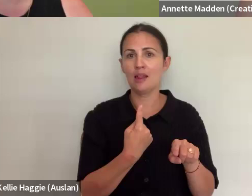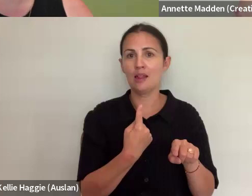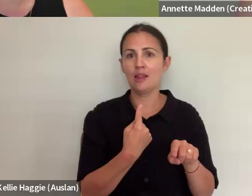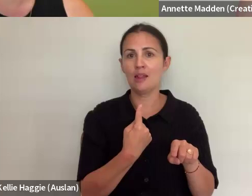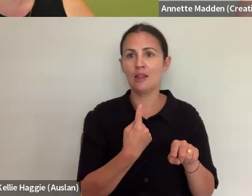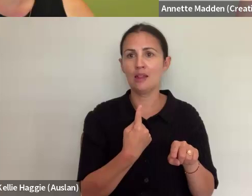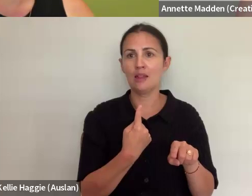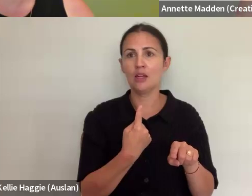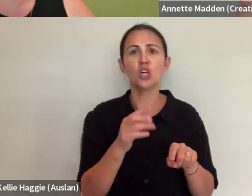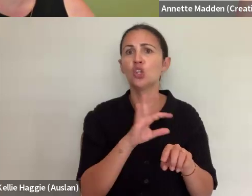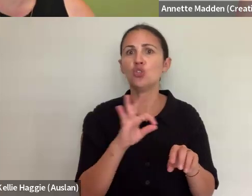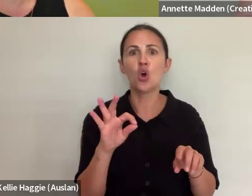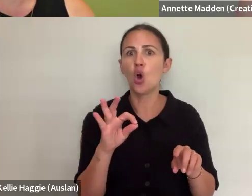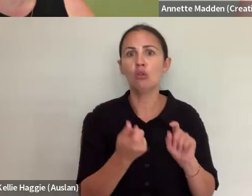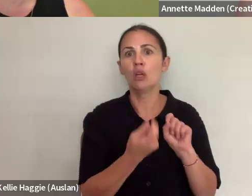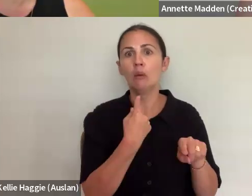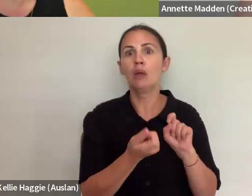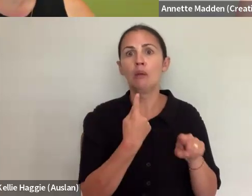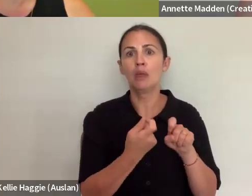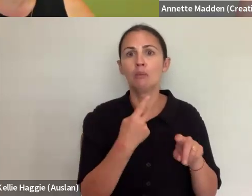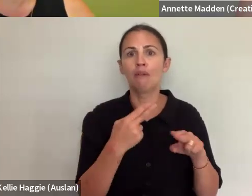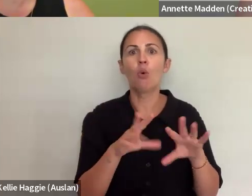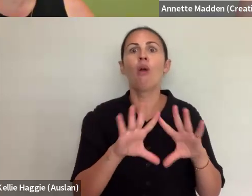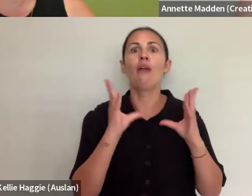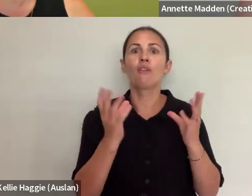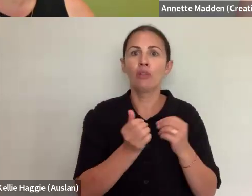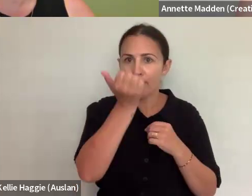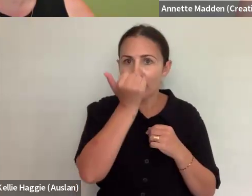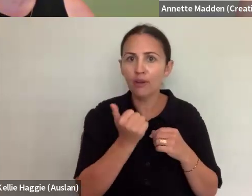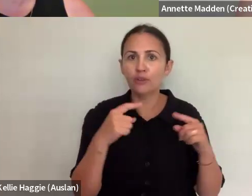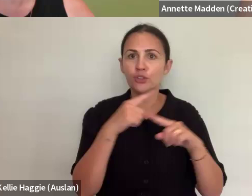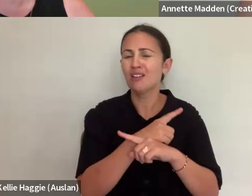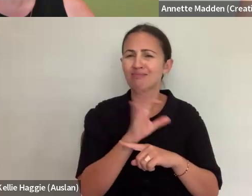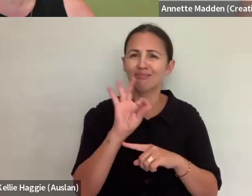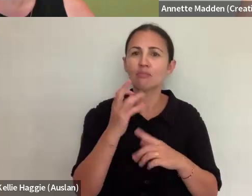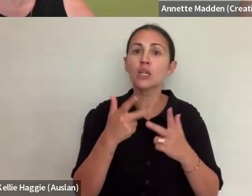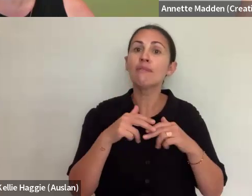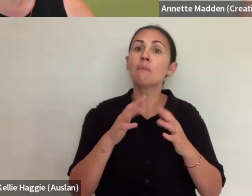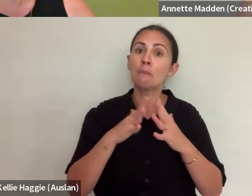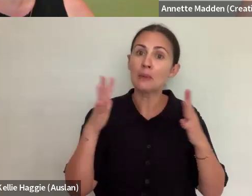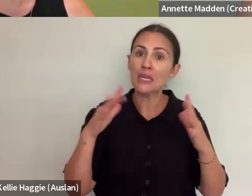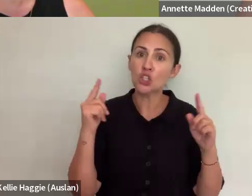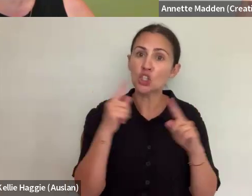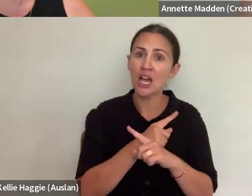now been confirmed, or that opportunity has now been confirmed. We certainly don't expect to get rooms and